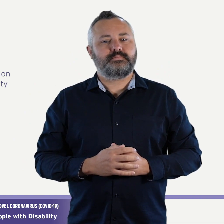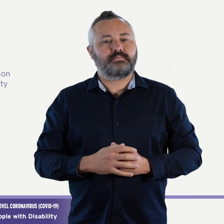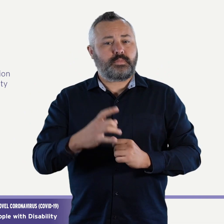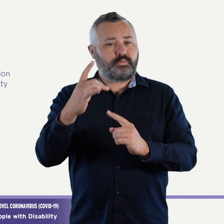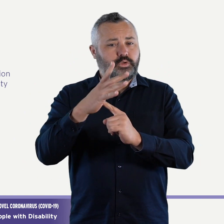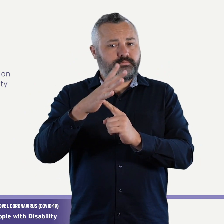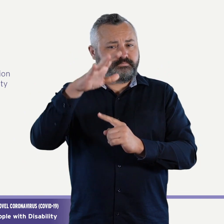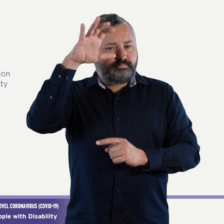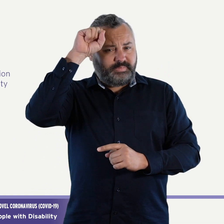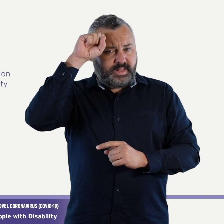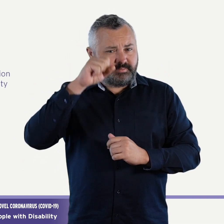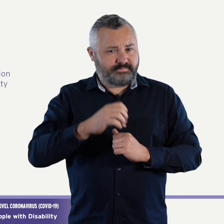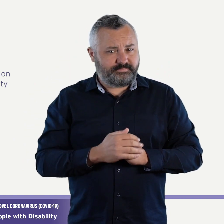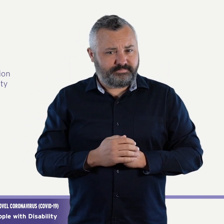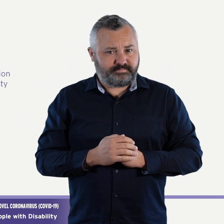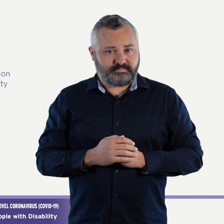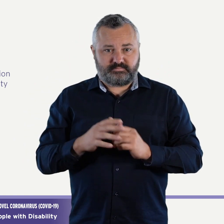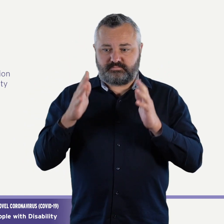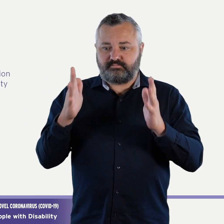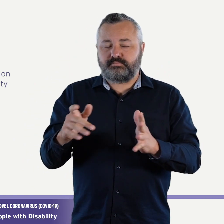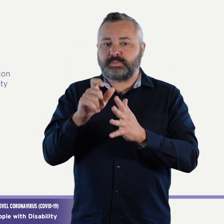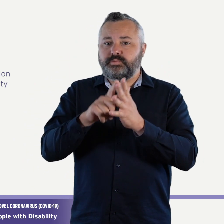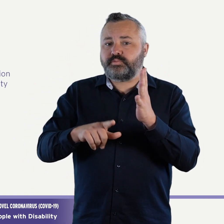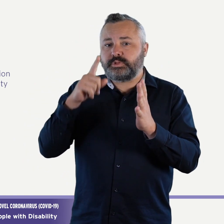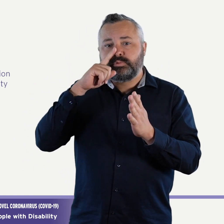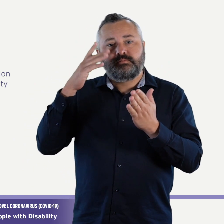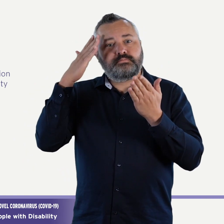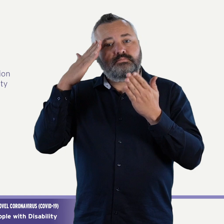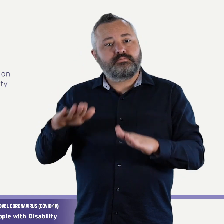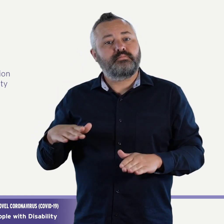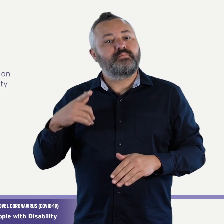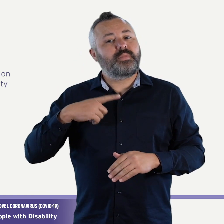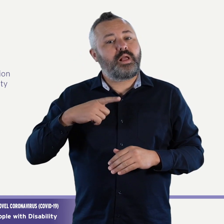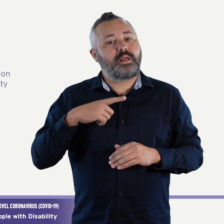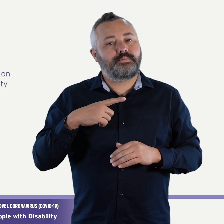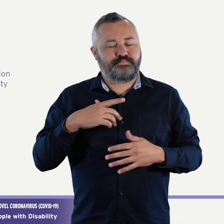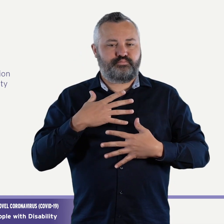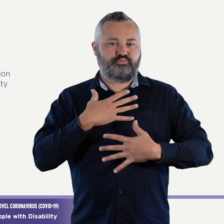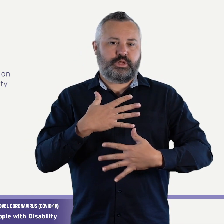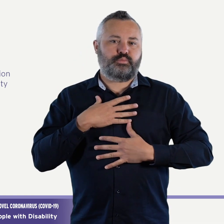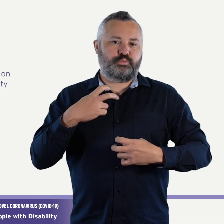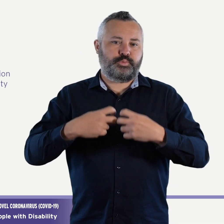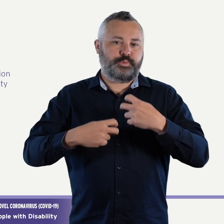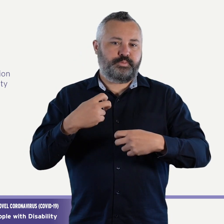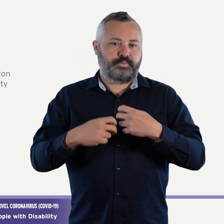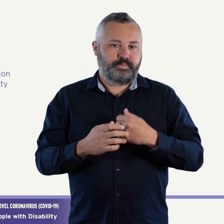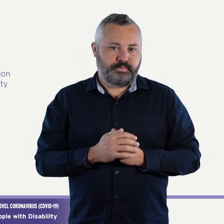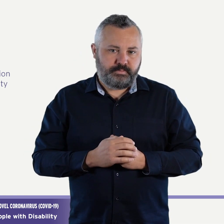Special considerations. Respiratory disease is known to be one of the major underlying causes of death for people with disability.